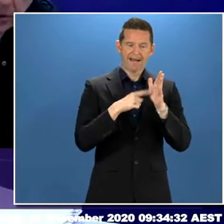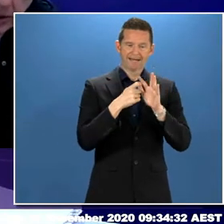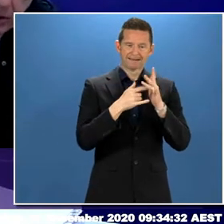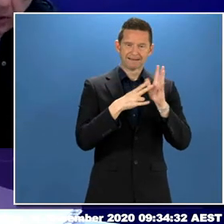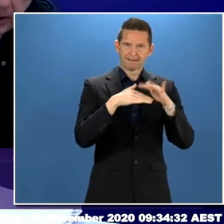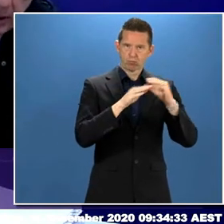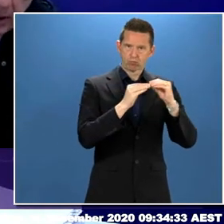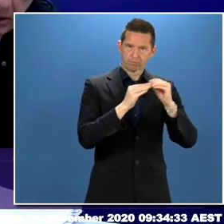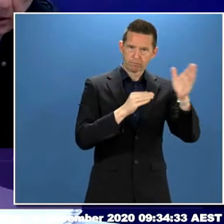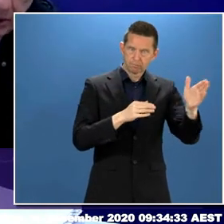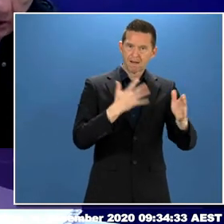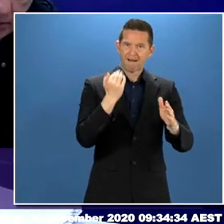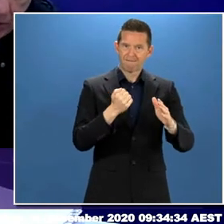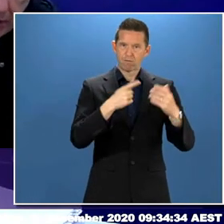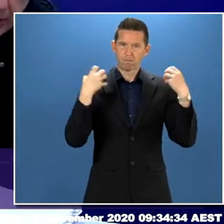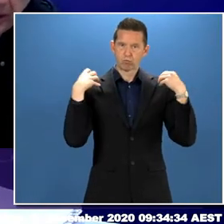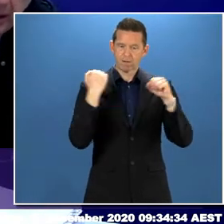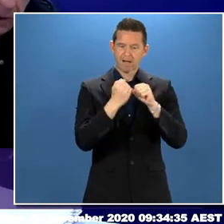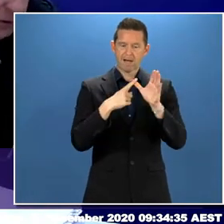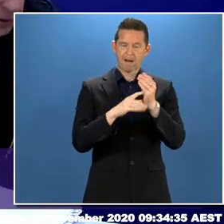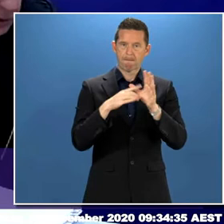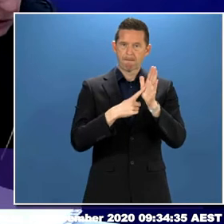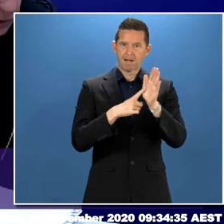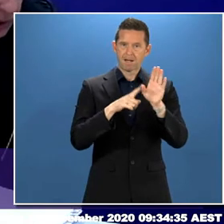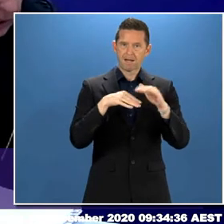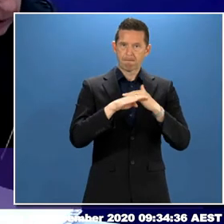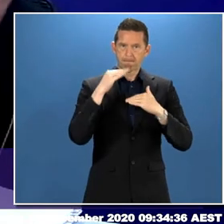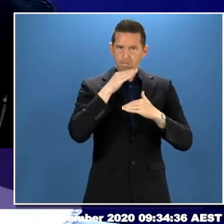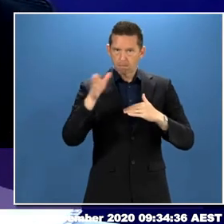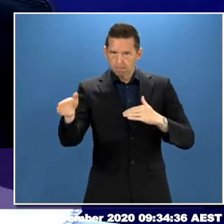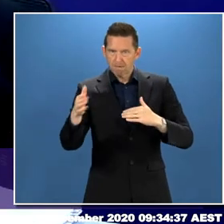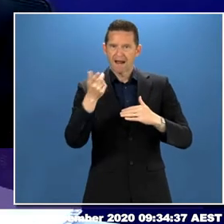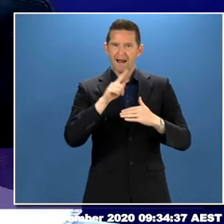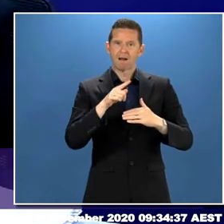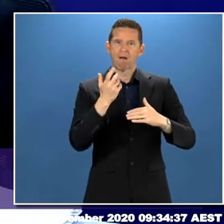Galbally is in Melbourne and of course Commissioner Ryan is in the Sydney